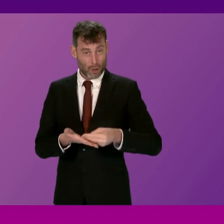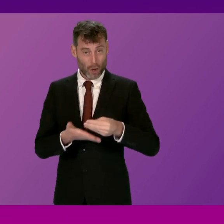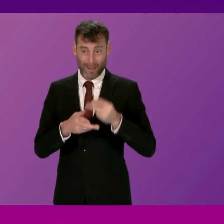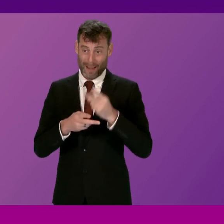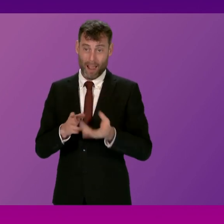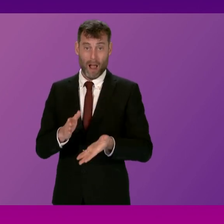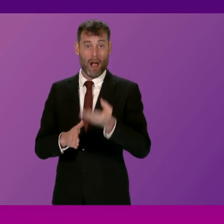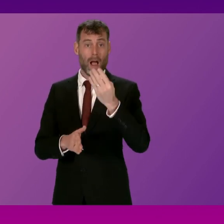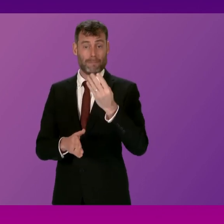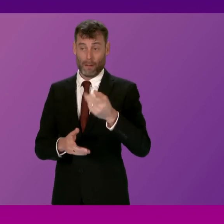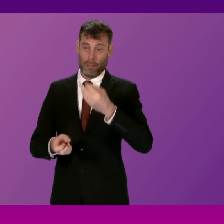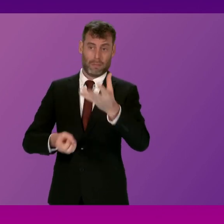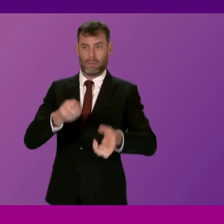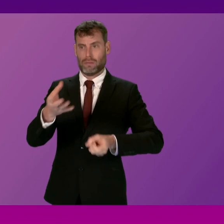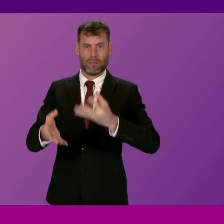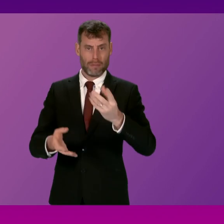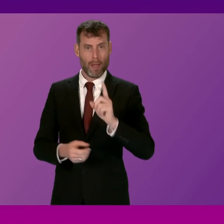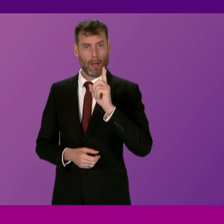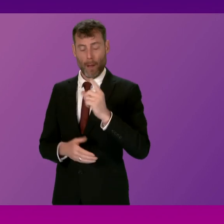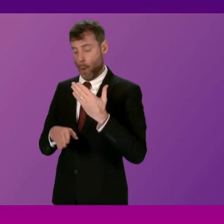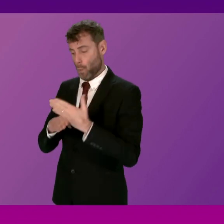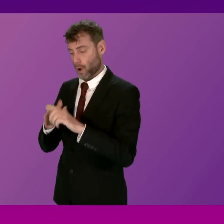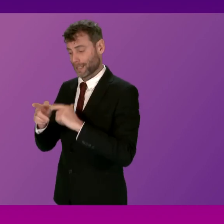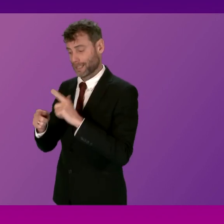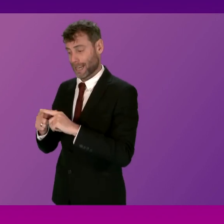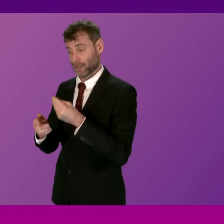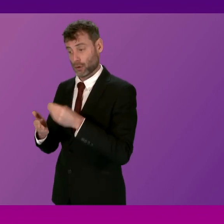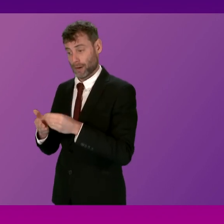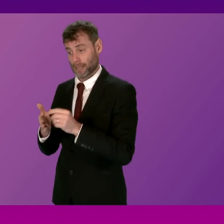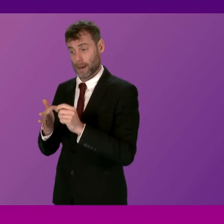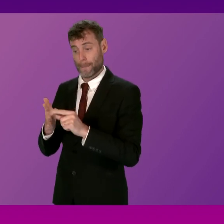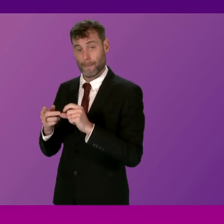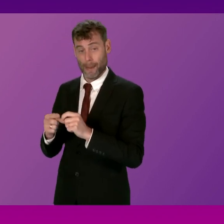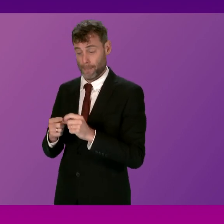I already cut my budget in half because of utility bills but now I am very stressed.”